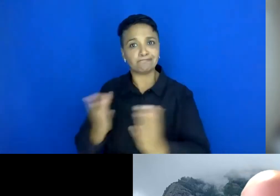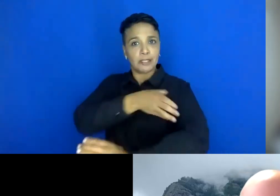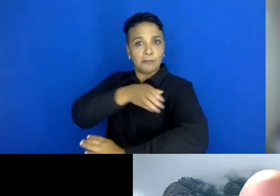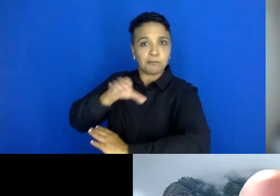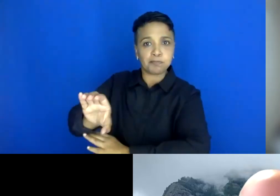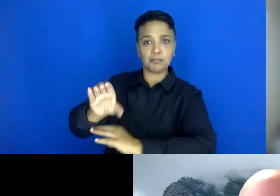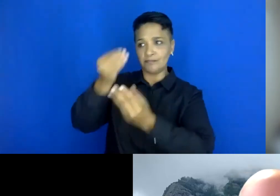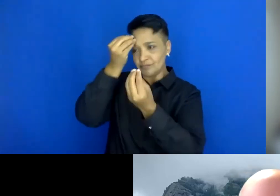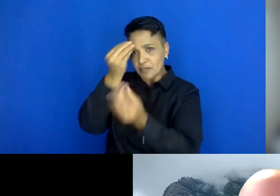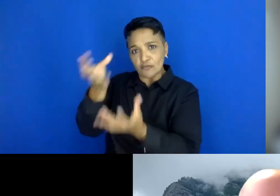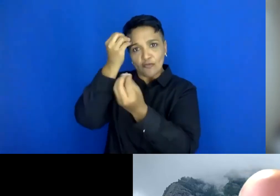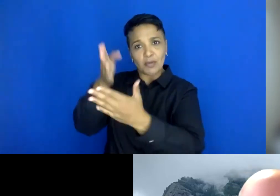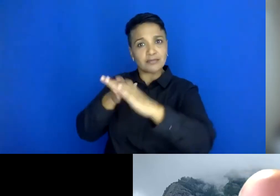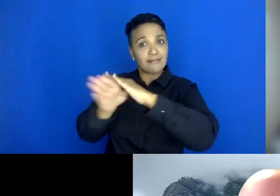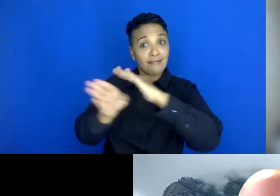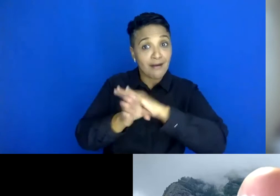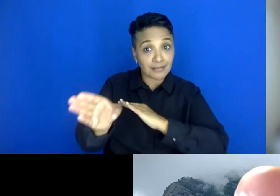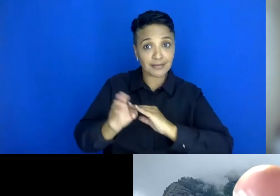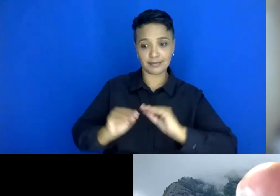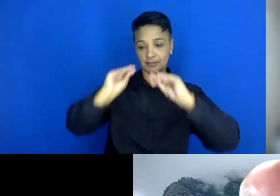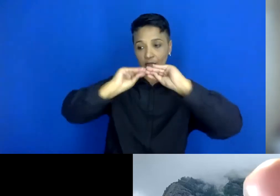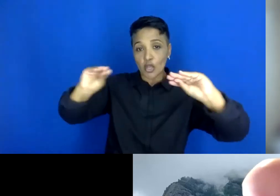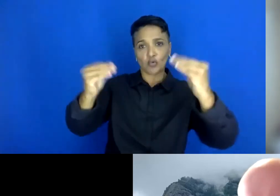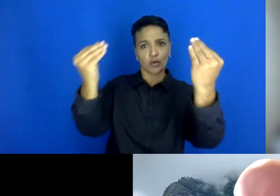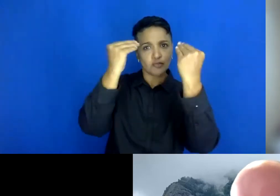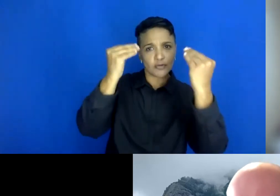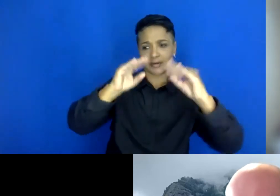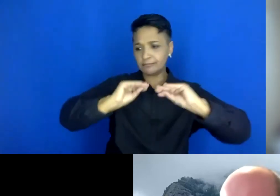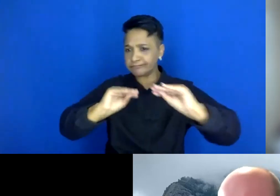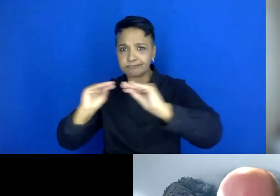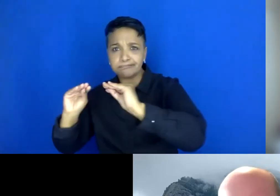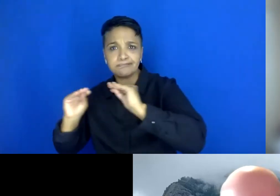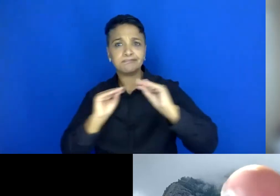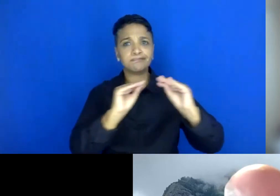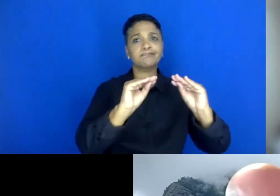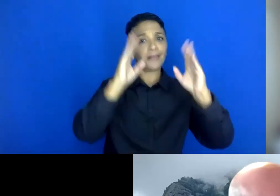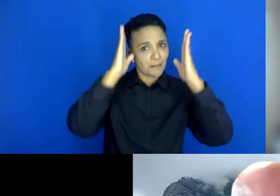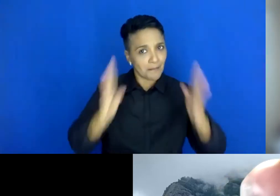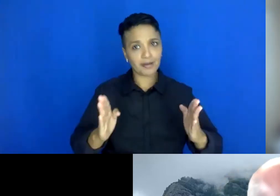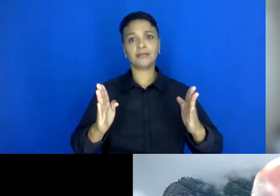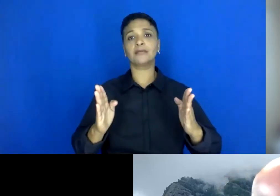and and importantly the ability to really um you know have access to their civil rights